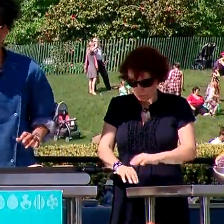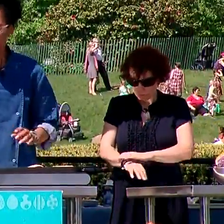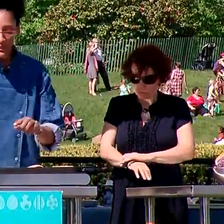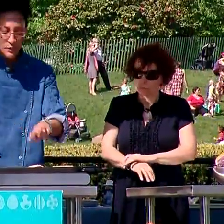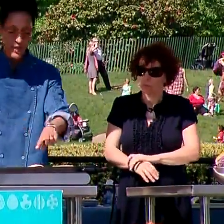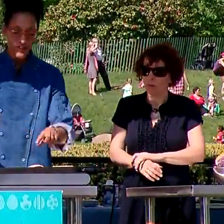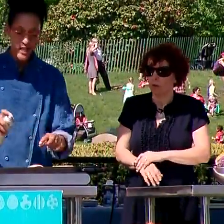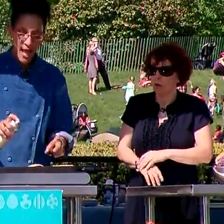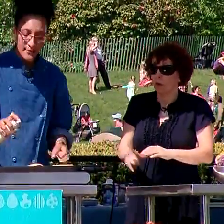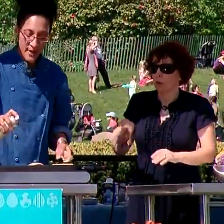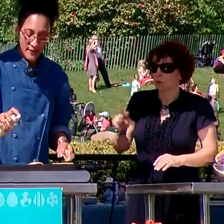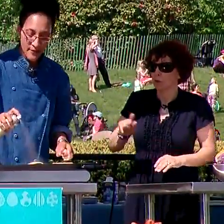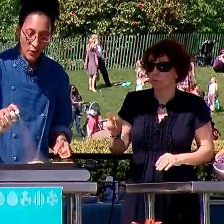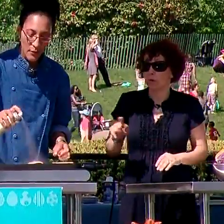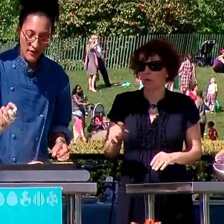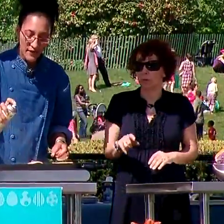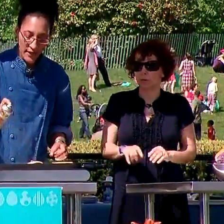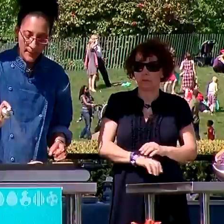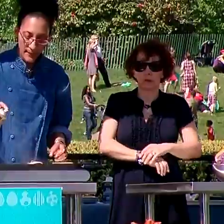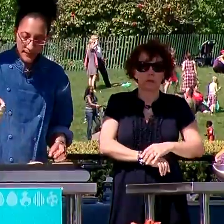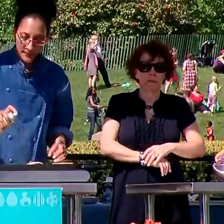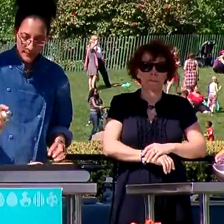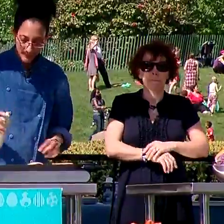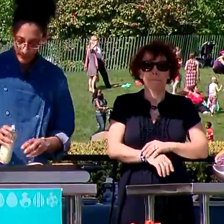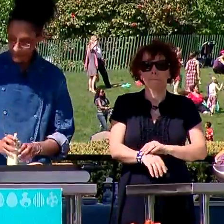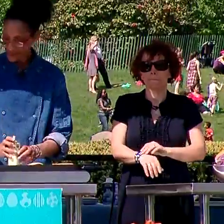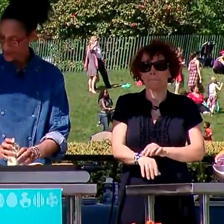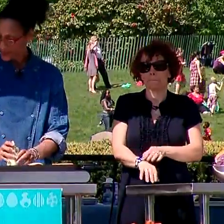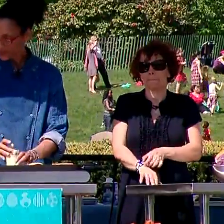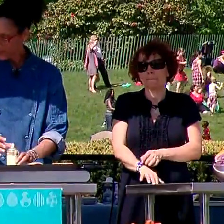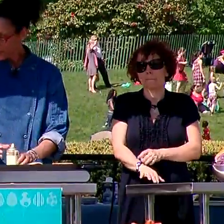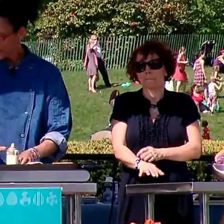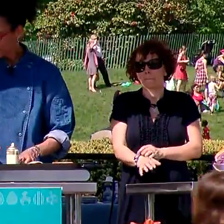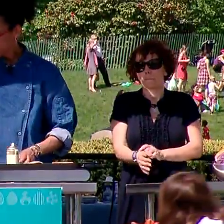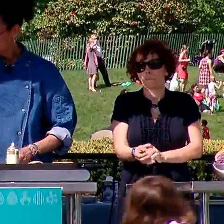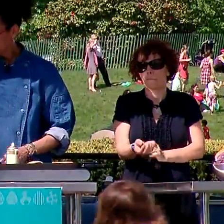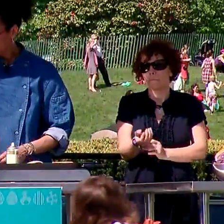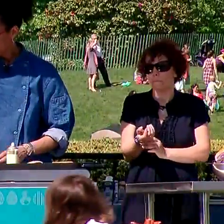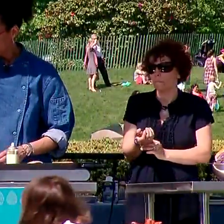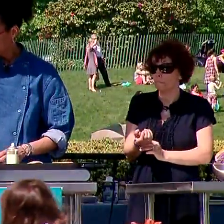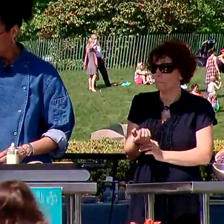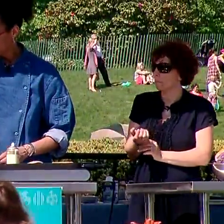Then we're going to spray the tops of them for when we flip. Perfect.